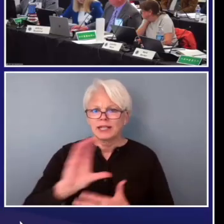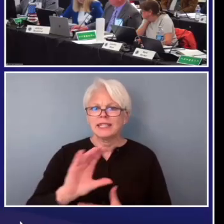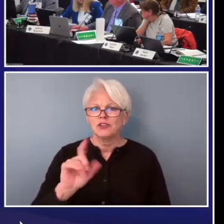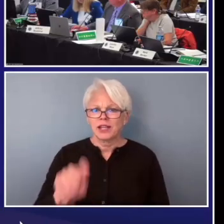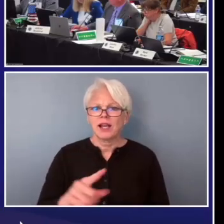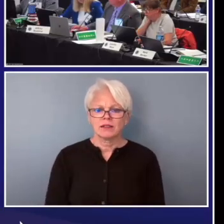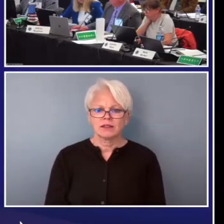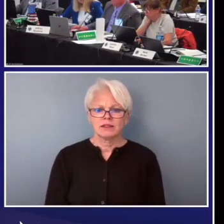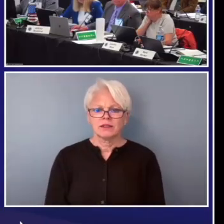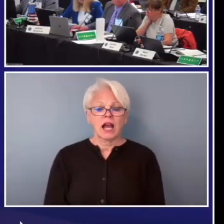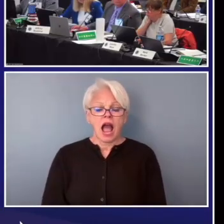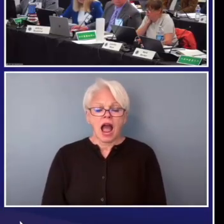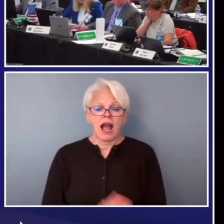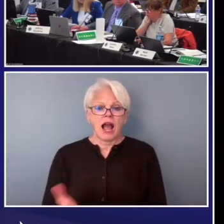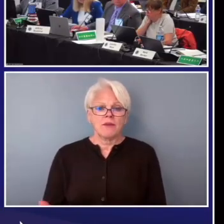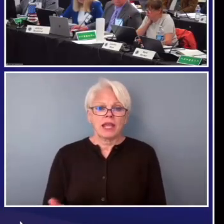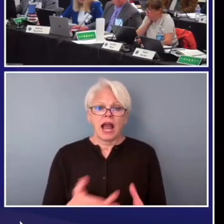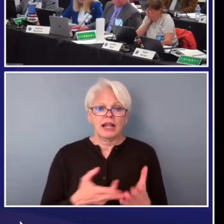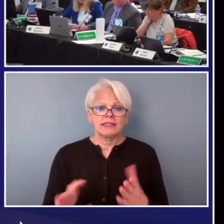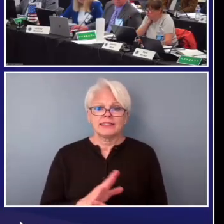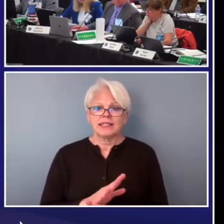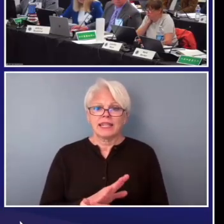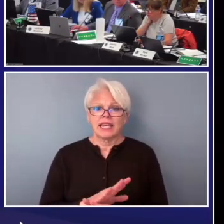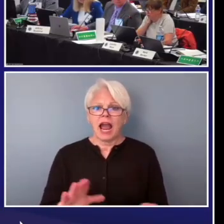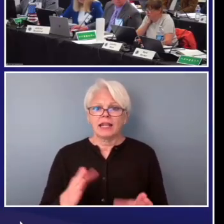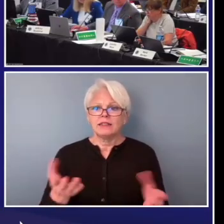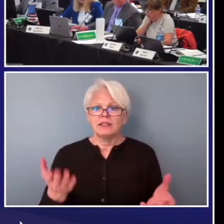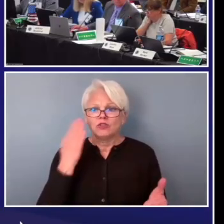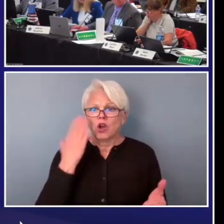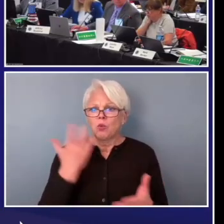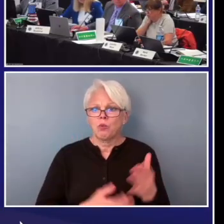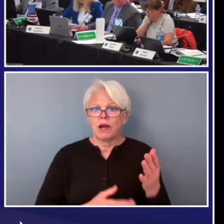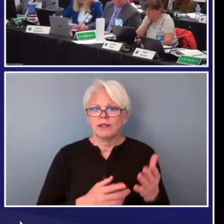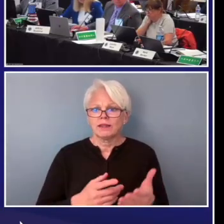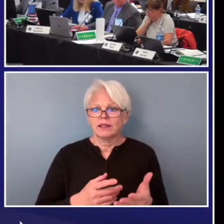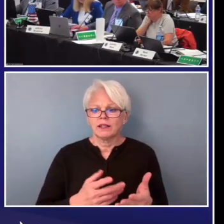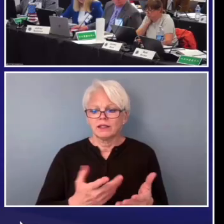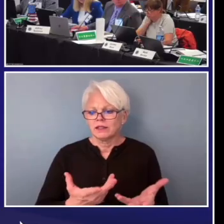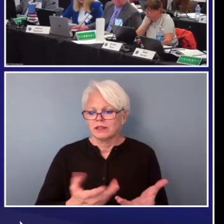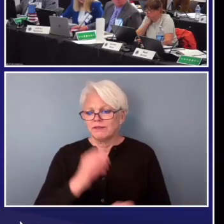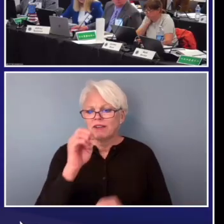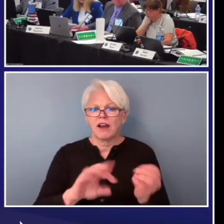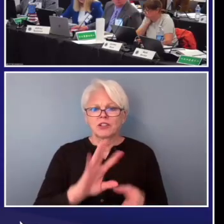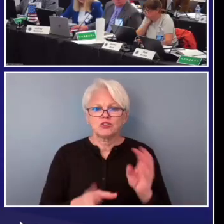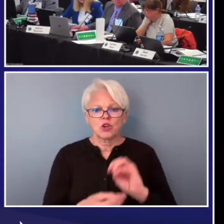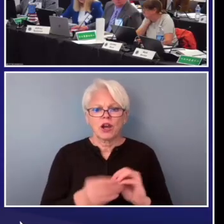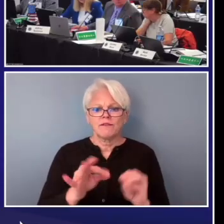I just didn't know what, I mean, honestly, I didn't know what the evaluation of the totality of the circumstances in determining if it's a reliable authority.